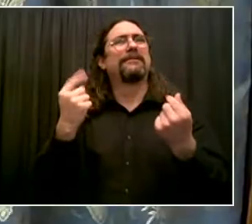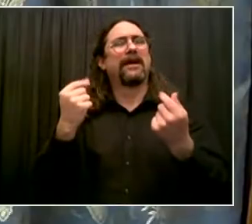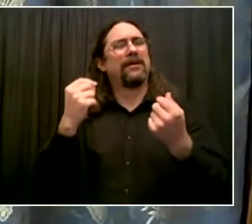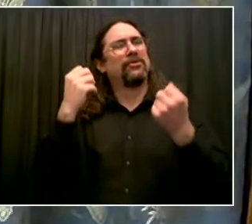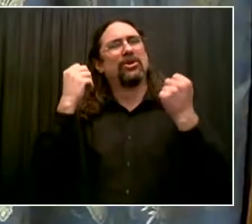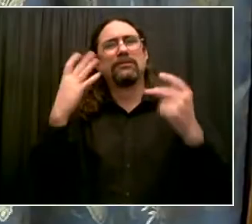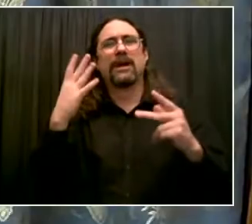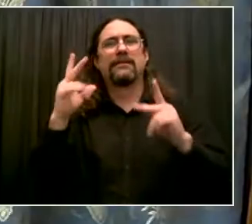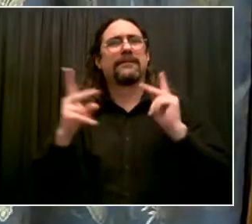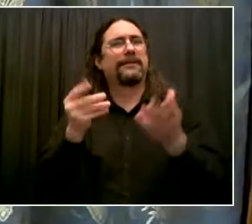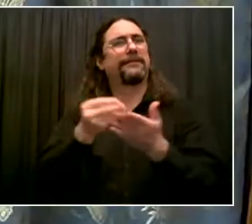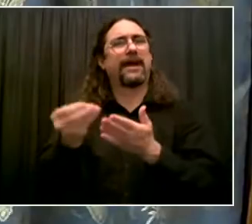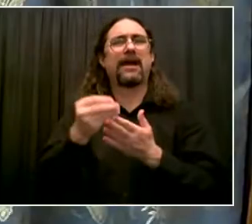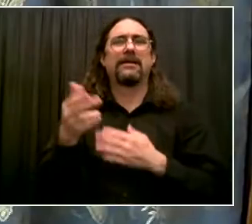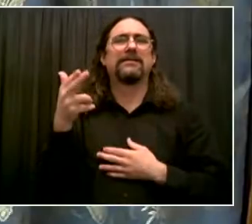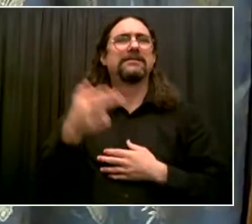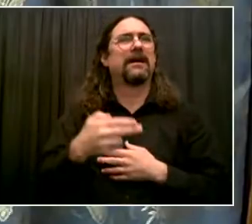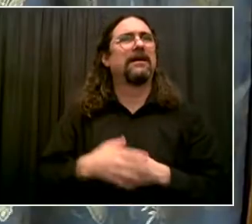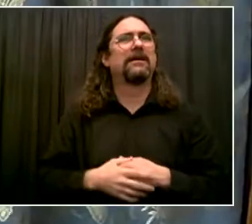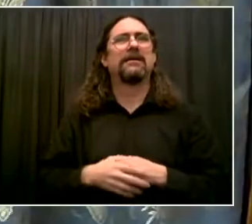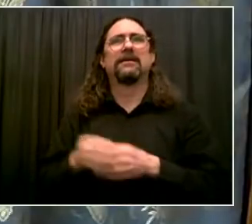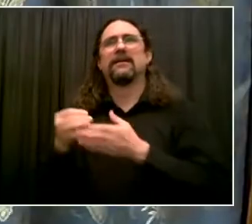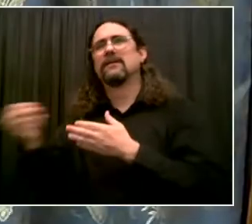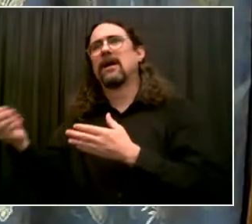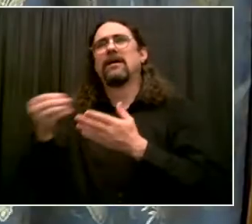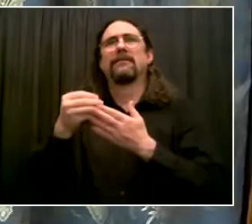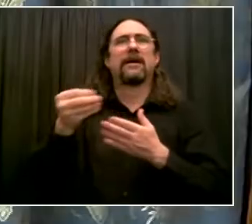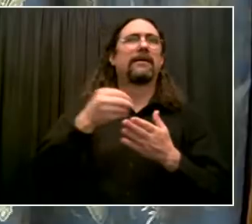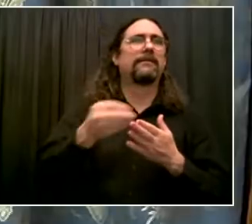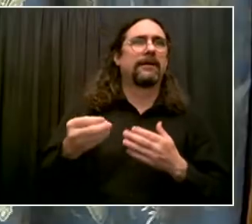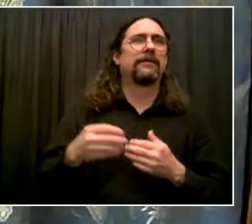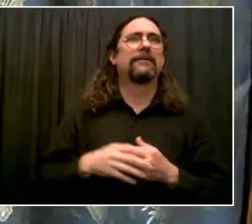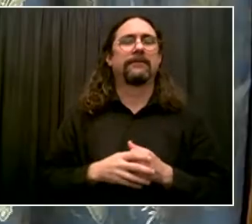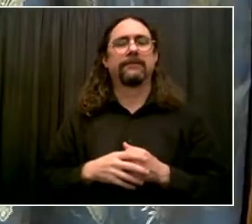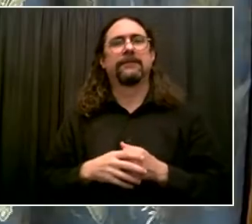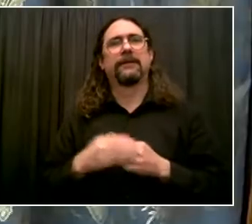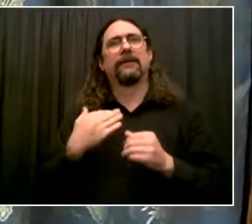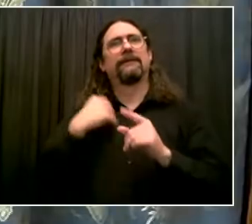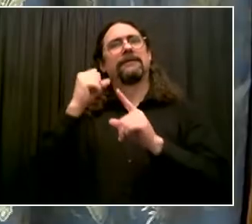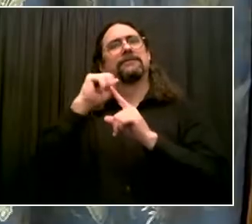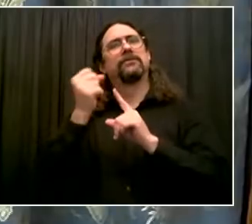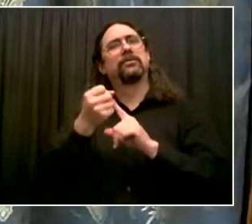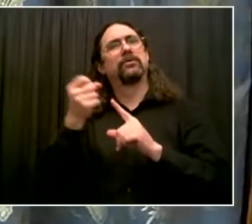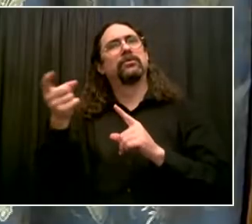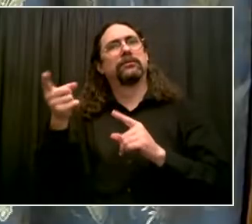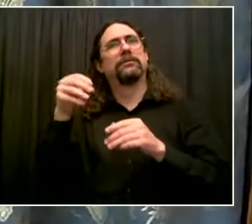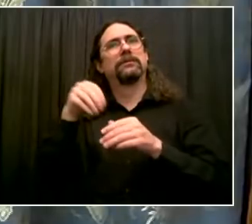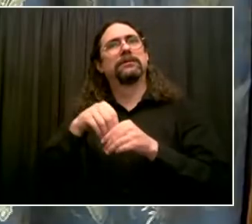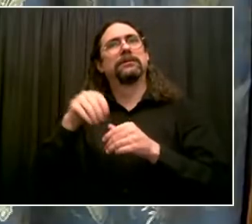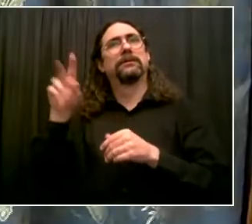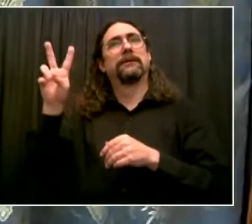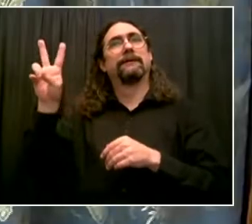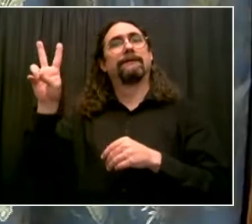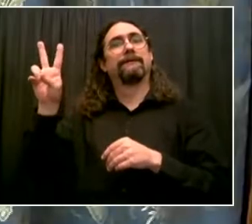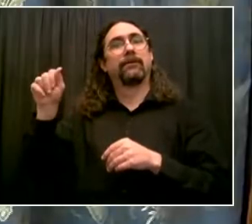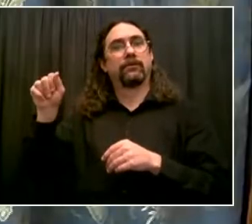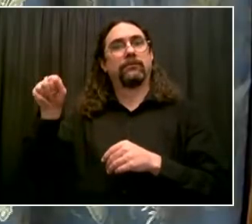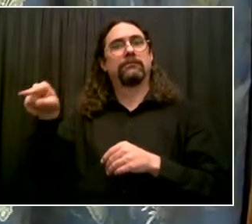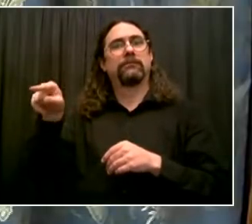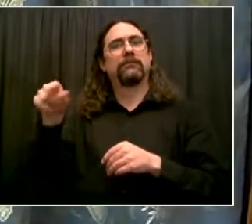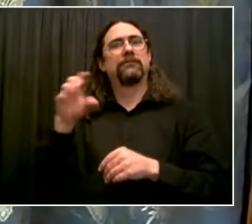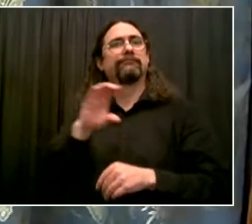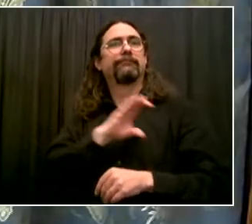WE HAD ONE CASE A RING WE BUSTED